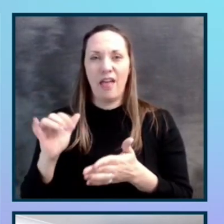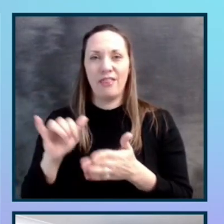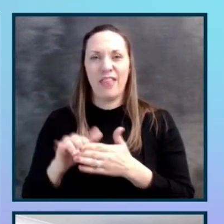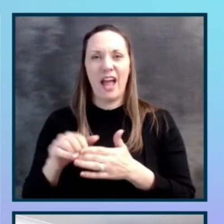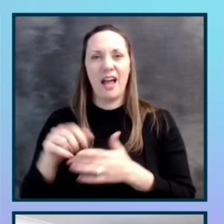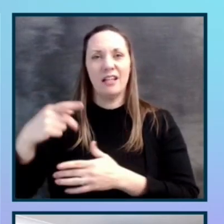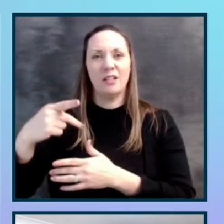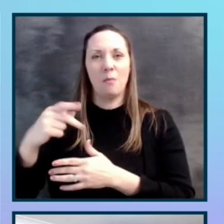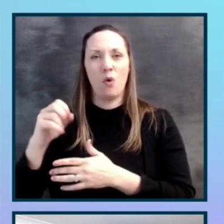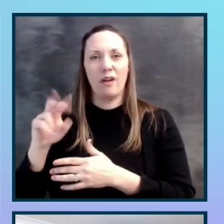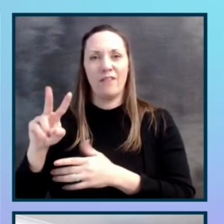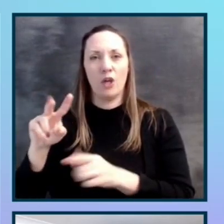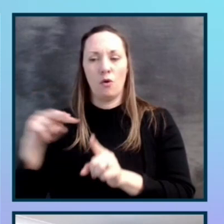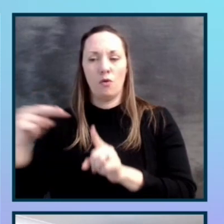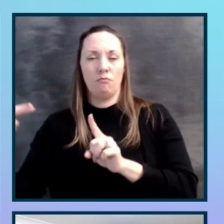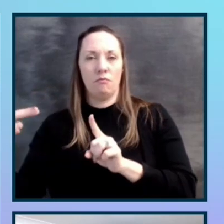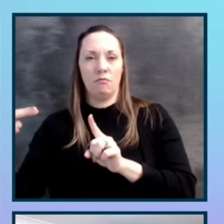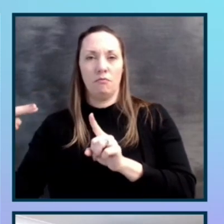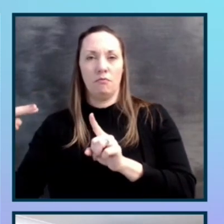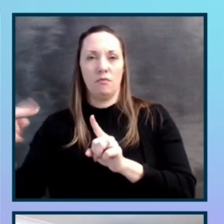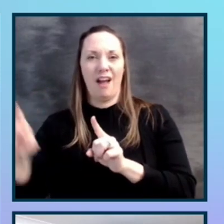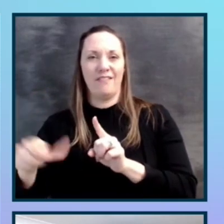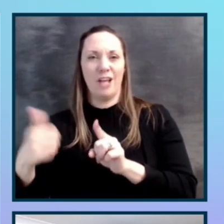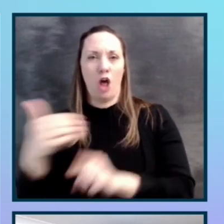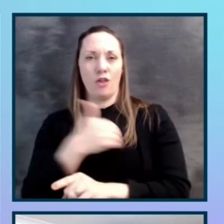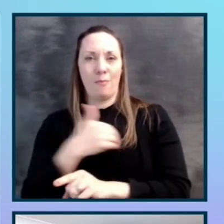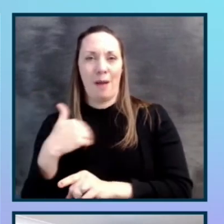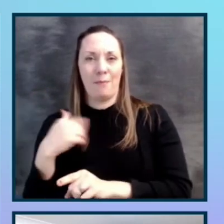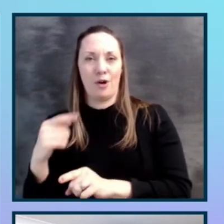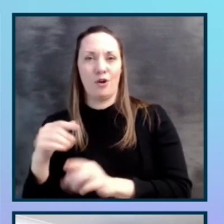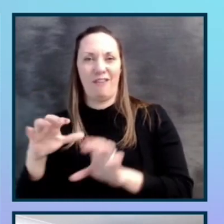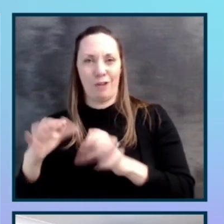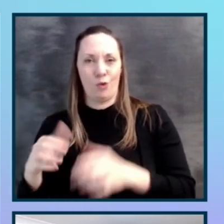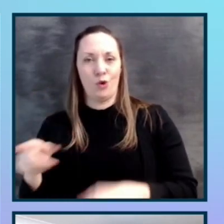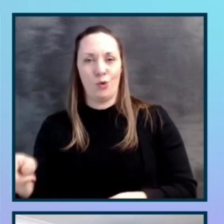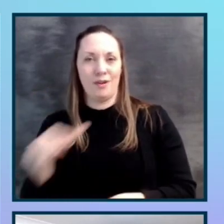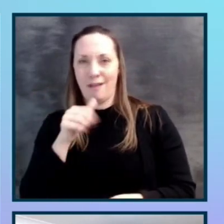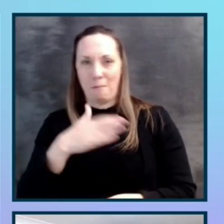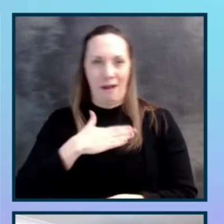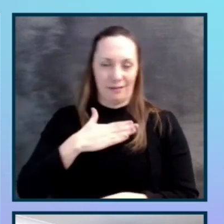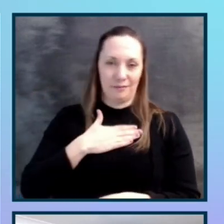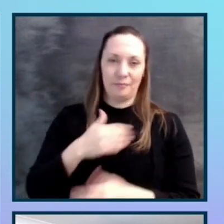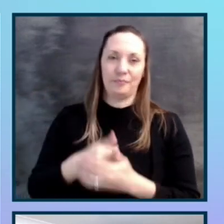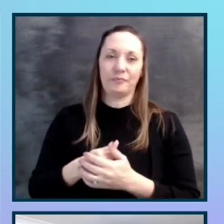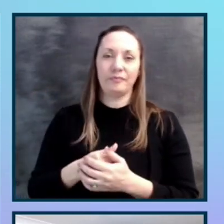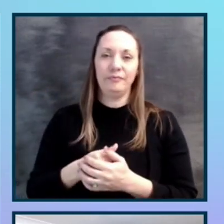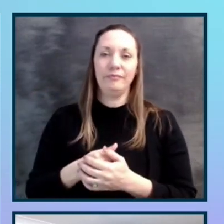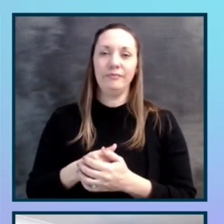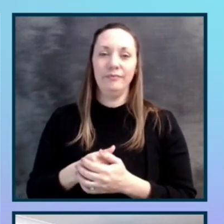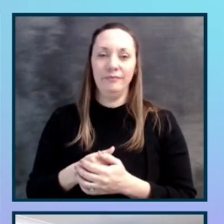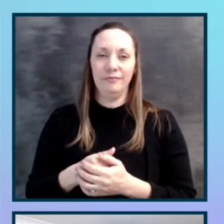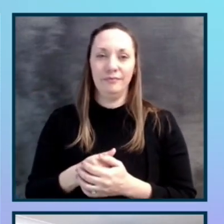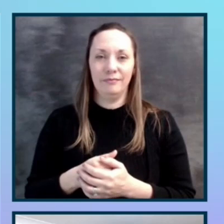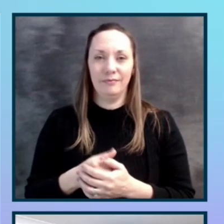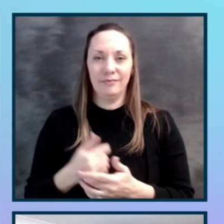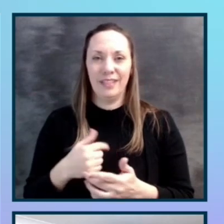one of the other members of the crew as I have evidently fired cannonball into the middle of a bunch of skullies.